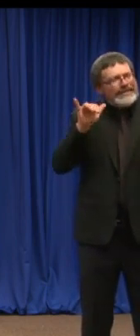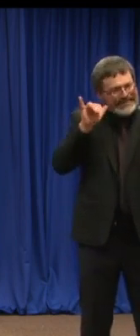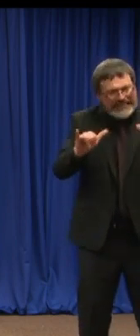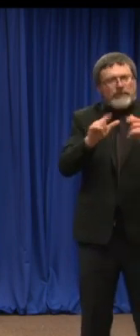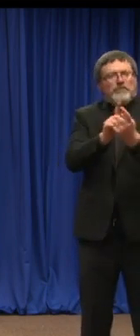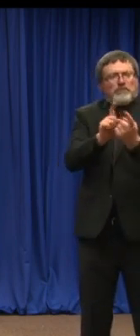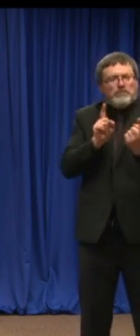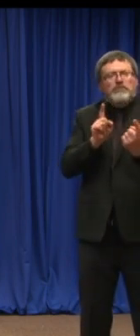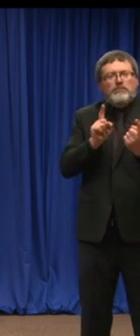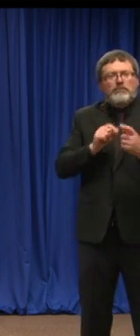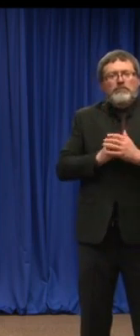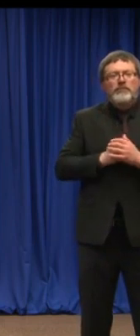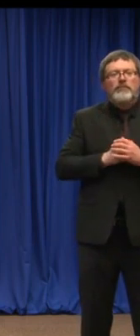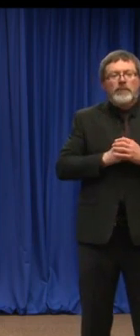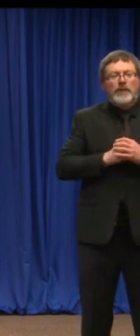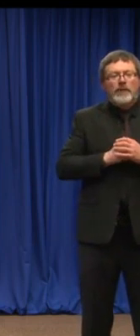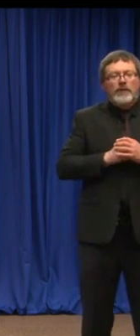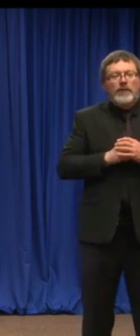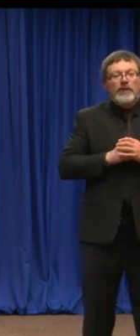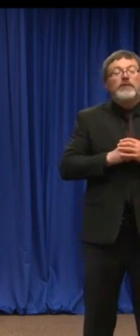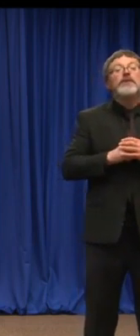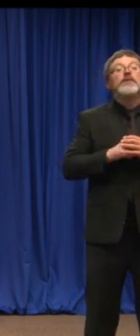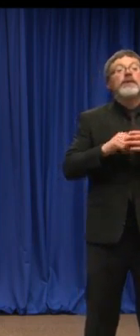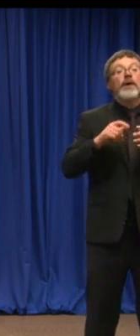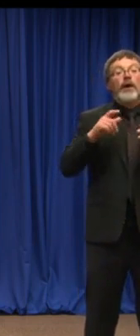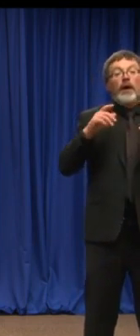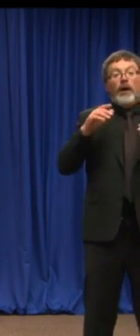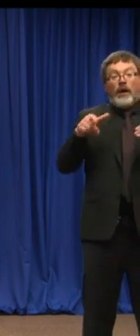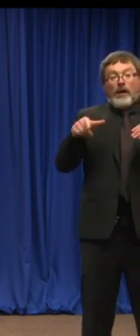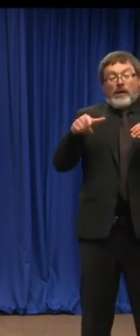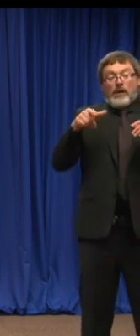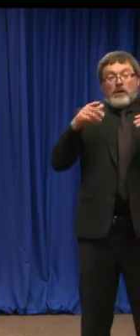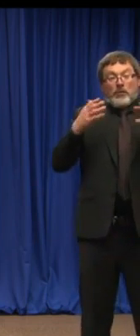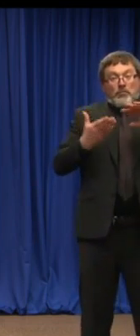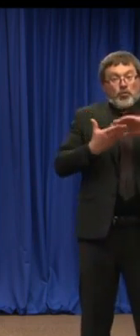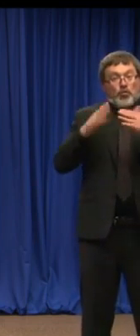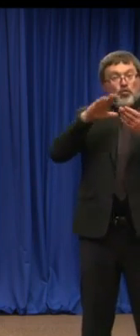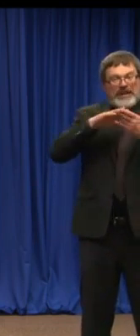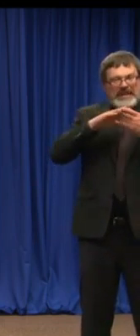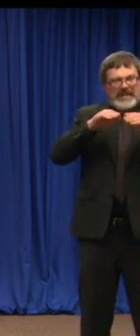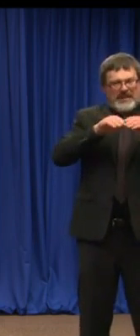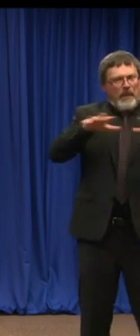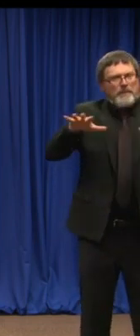SO LET ME FIRST START BY ADDRESSING THIS QUESTION OF WHAT IS COMMUNITY MITIGATION.